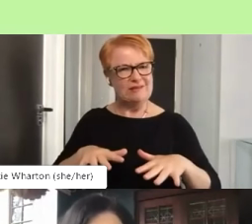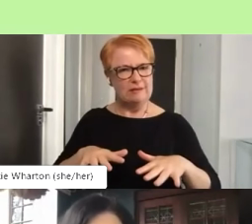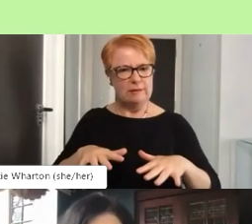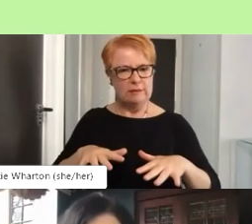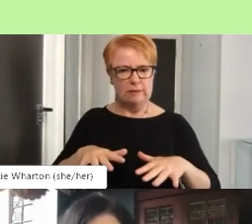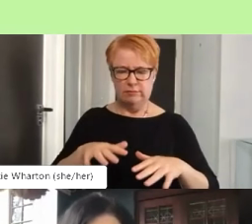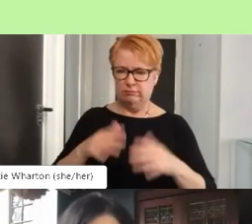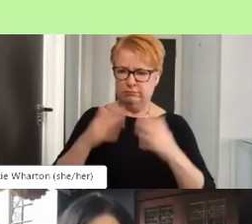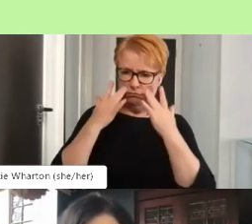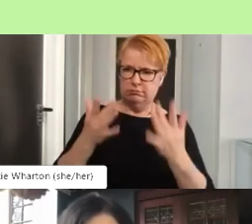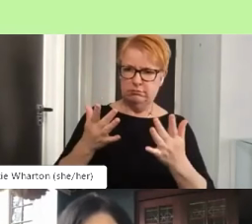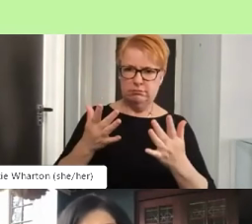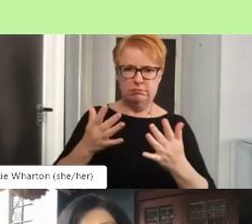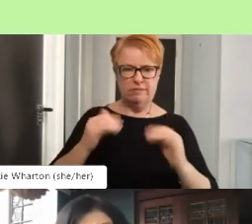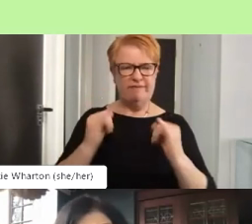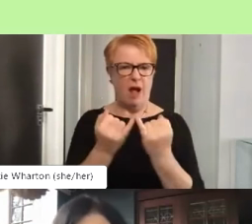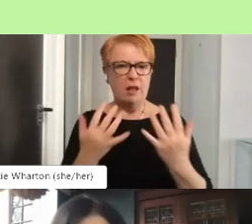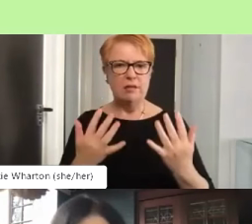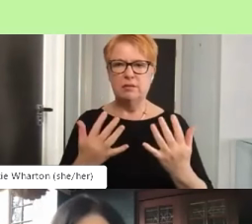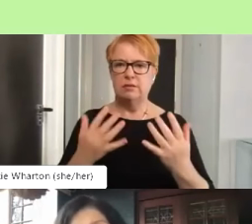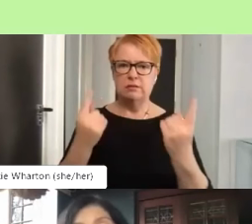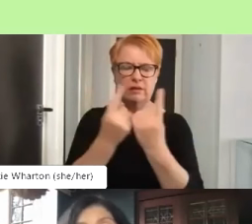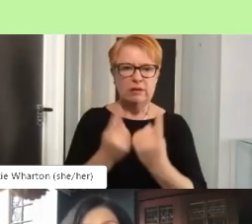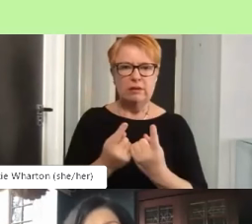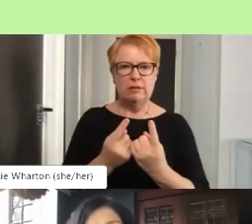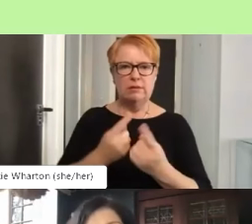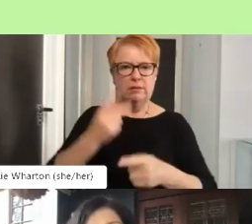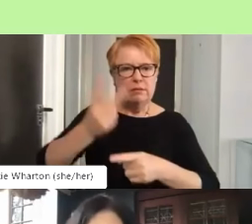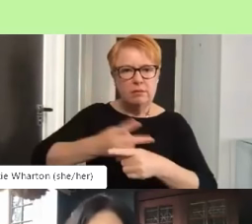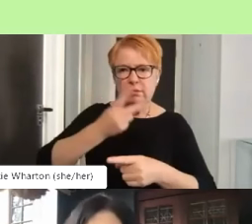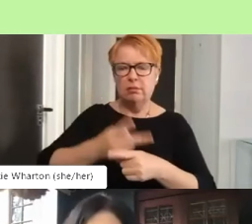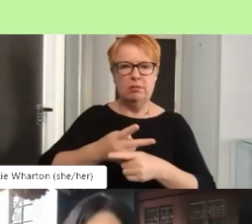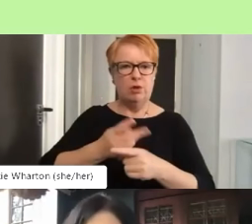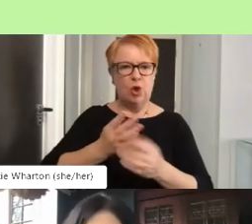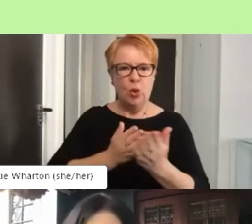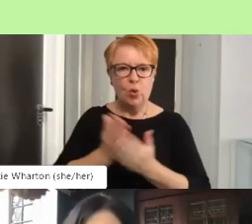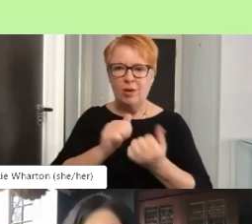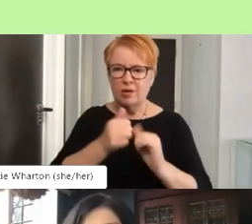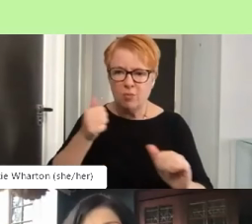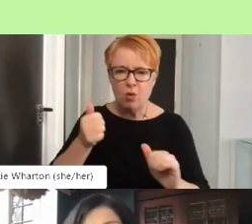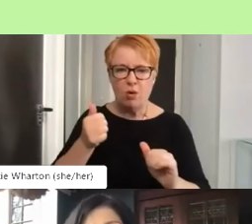ceremonial repetition, restatement, and refrain.